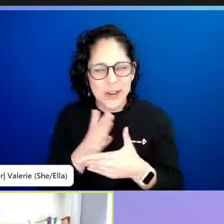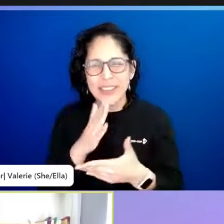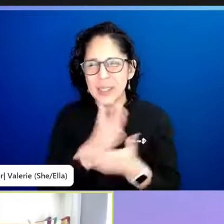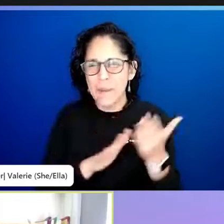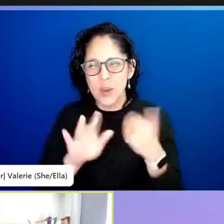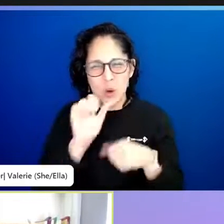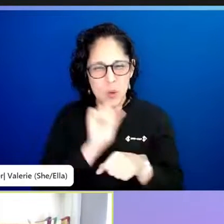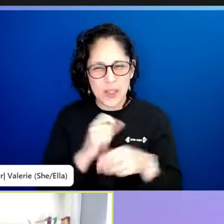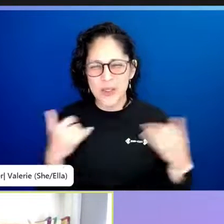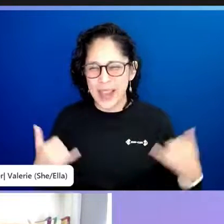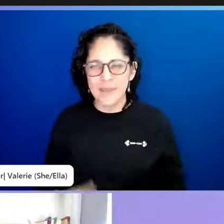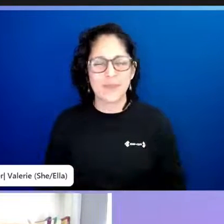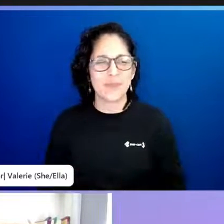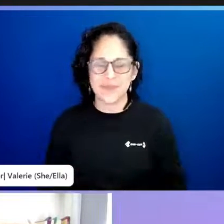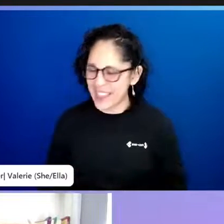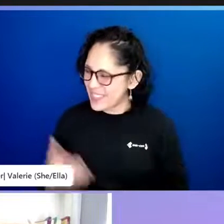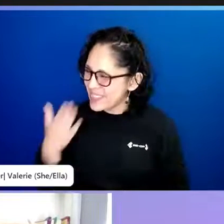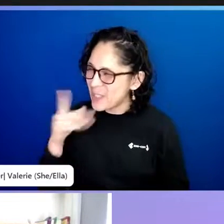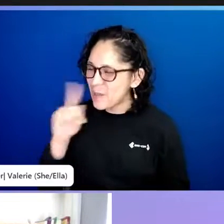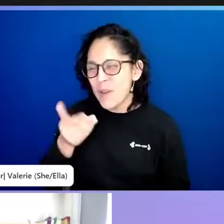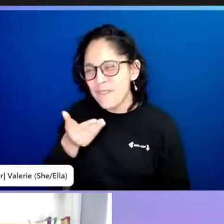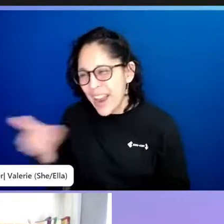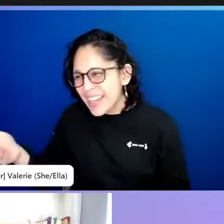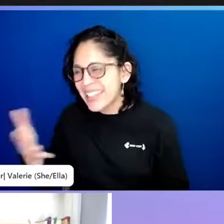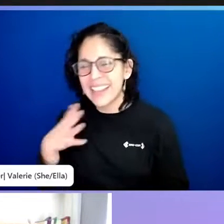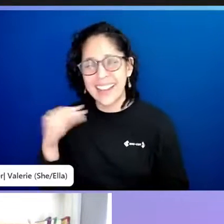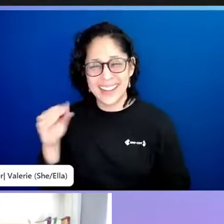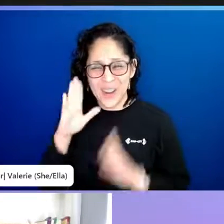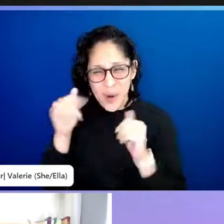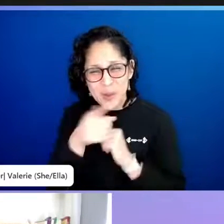with us today thank you for having me and I hope you all have a wonderful day